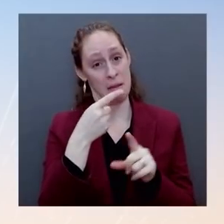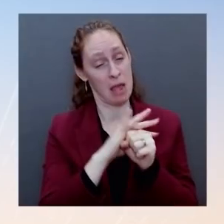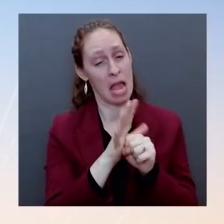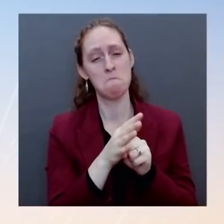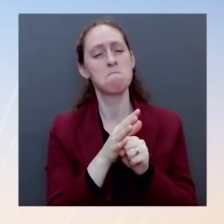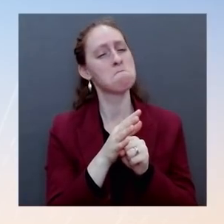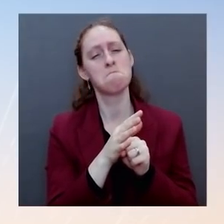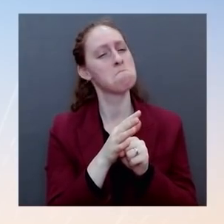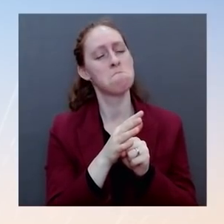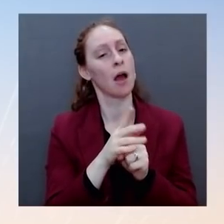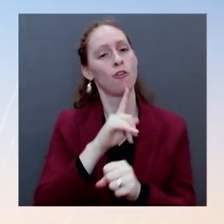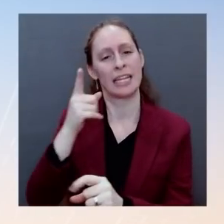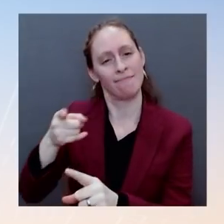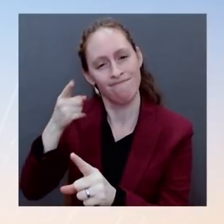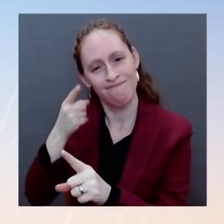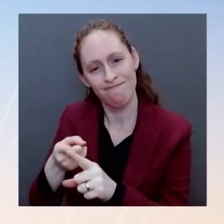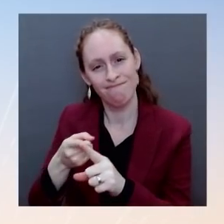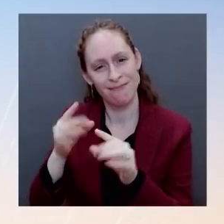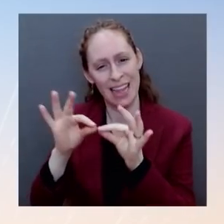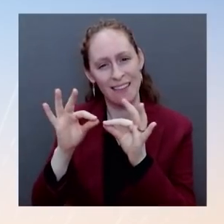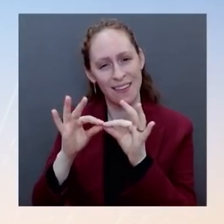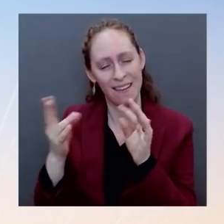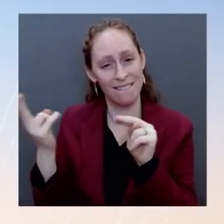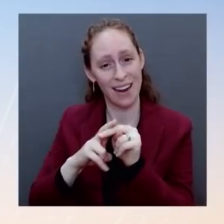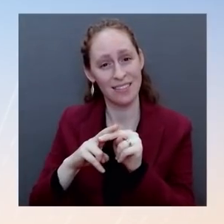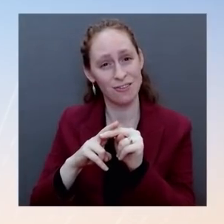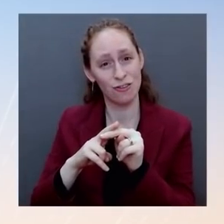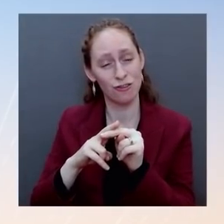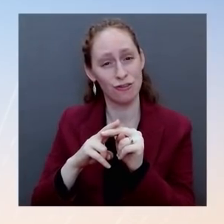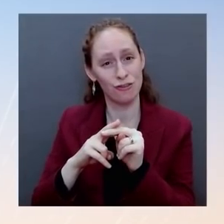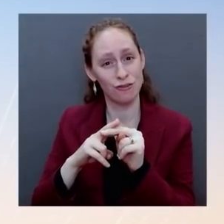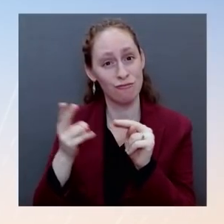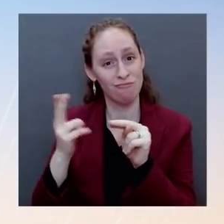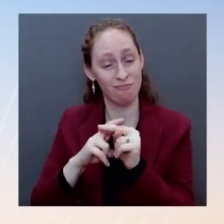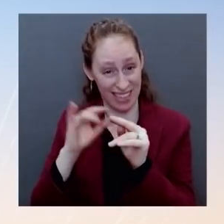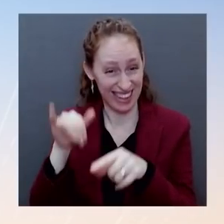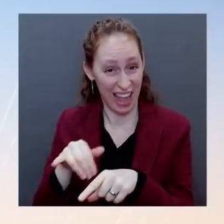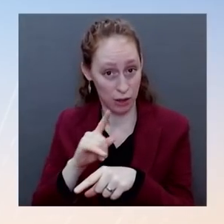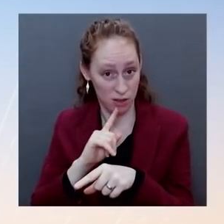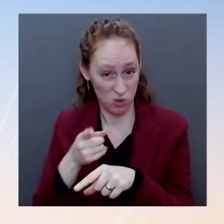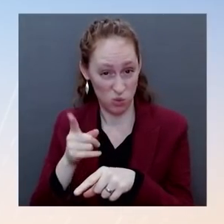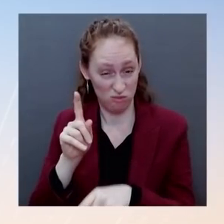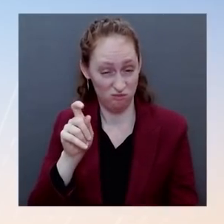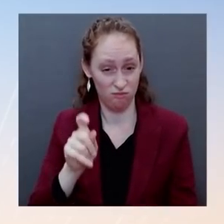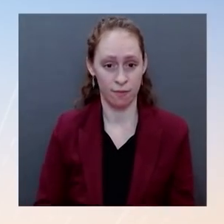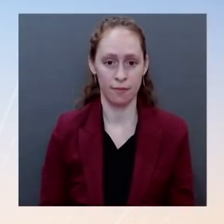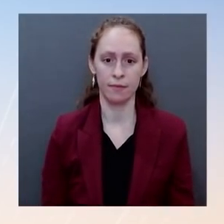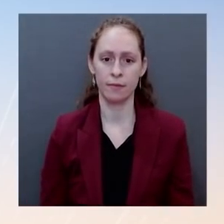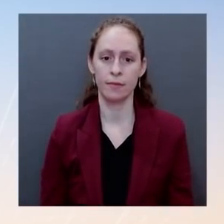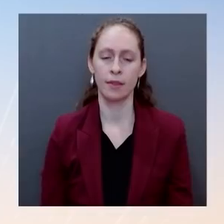Mr. Deese: Well, what I'd say to that is they're very -- they're interlinked. And that that is -- that's --